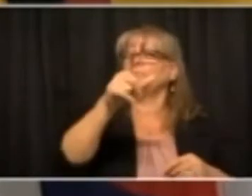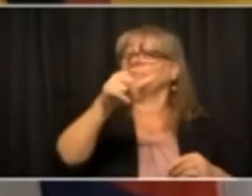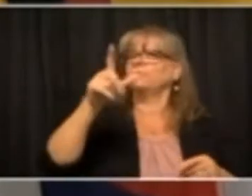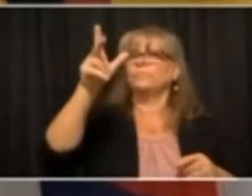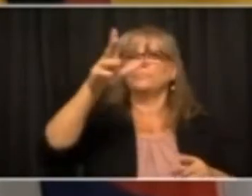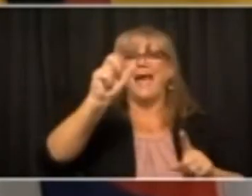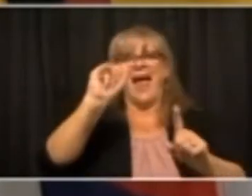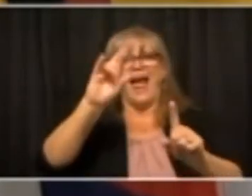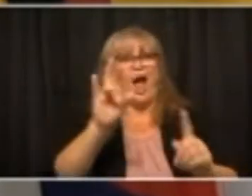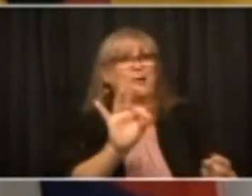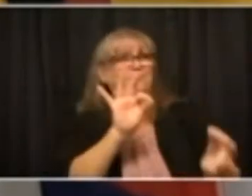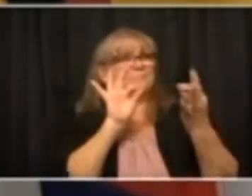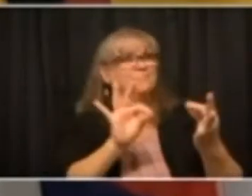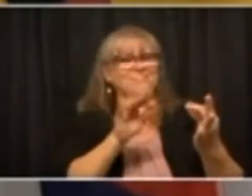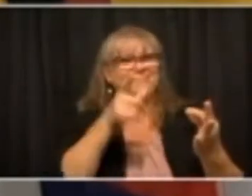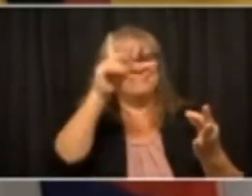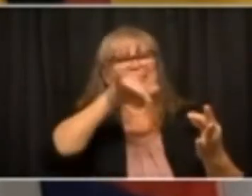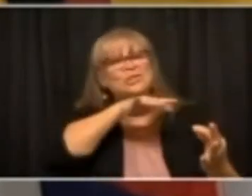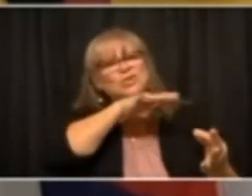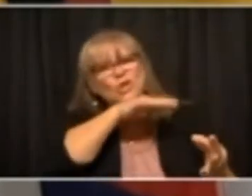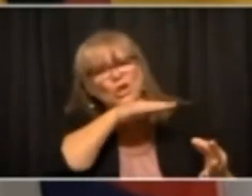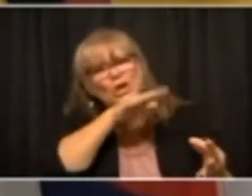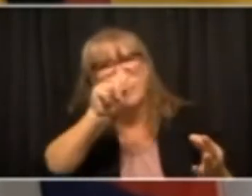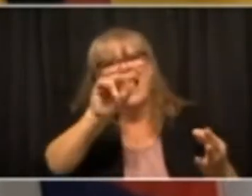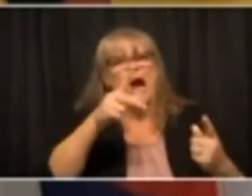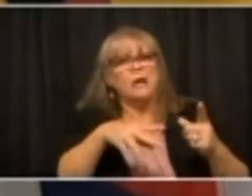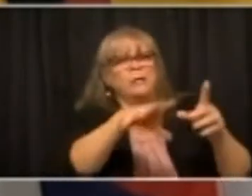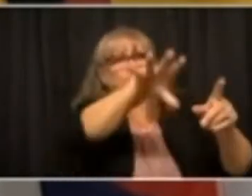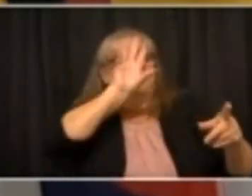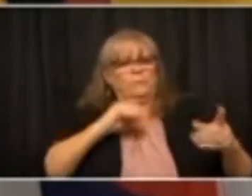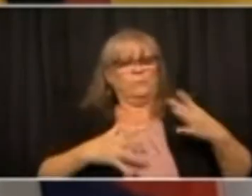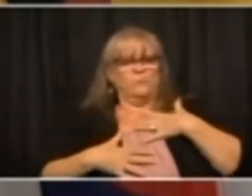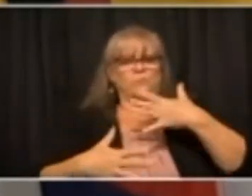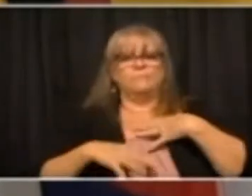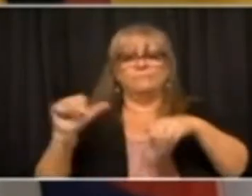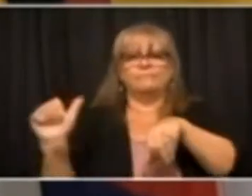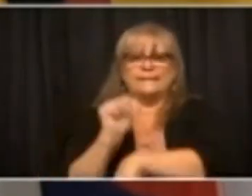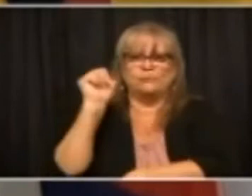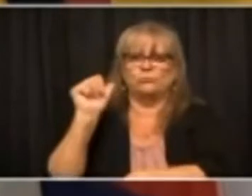challenging they're challenging in any time uh and it's it's on top of the